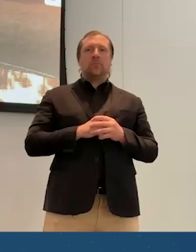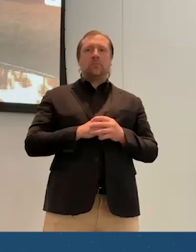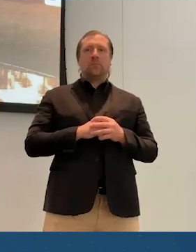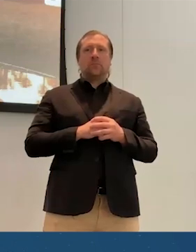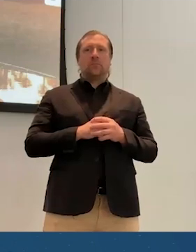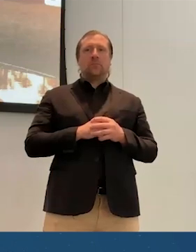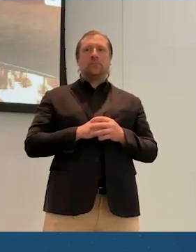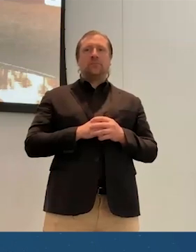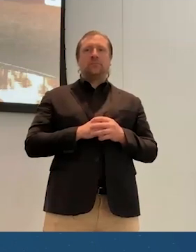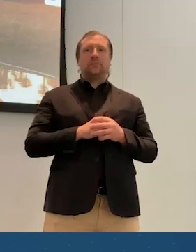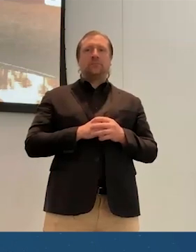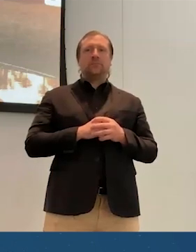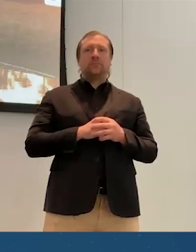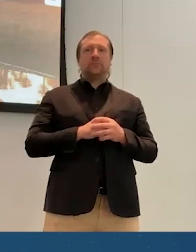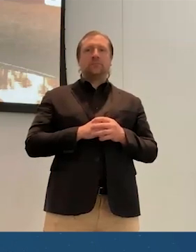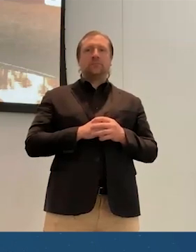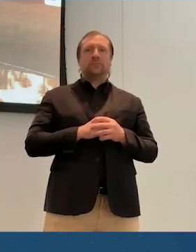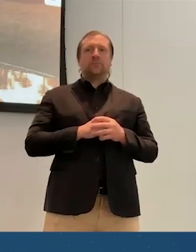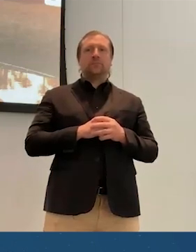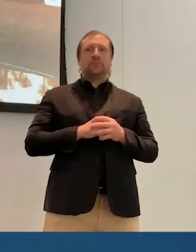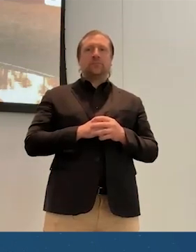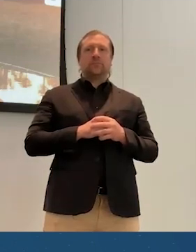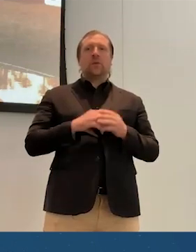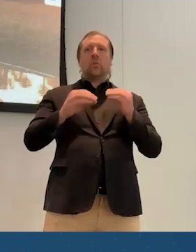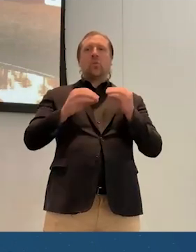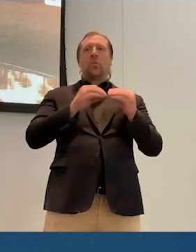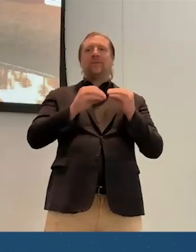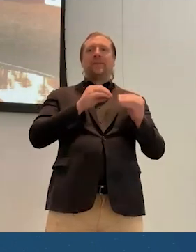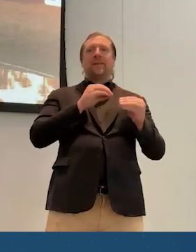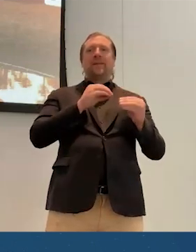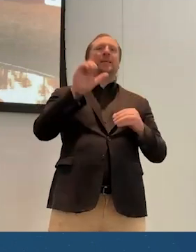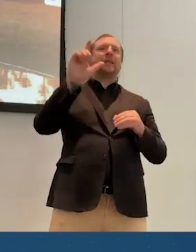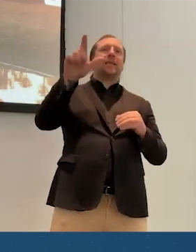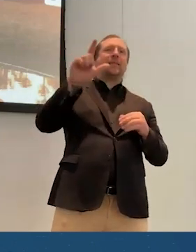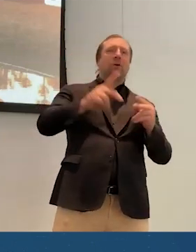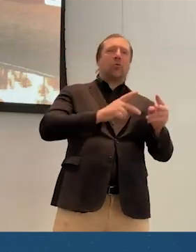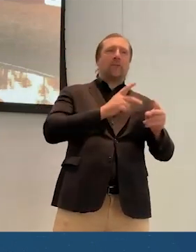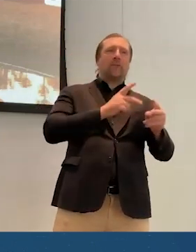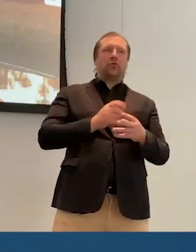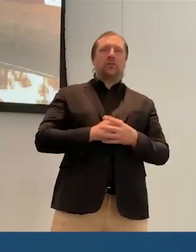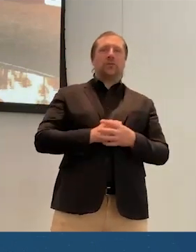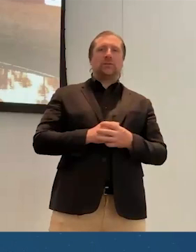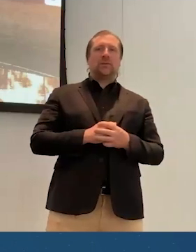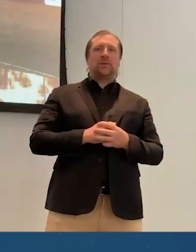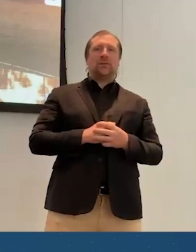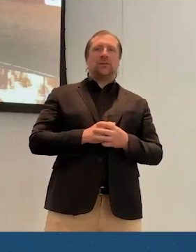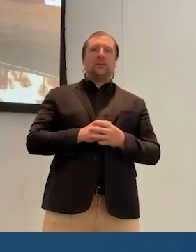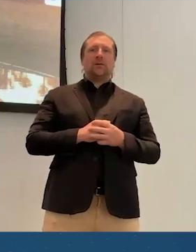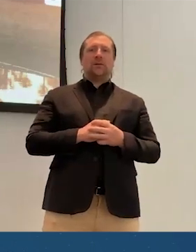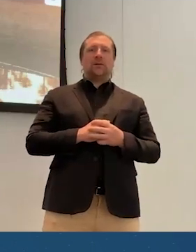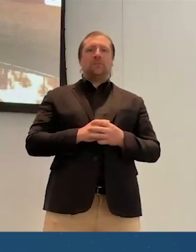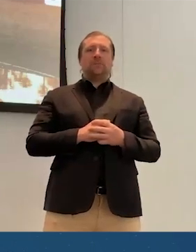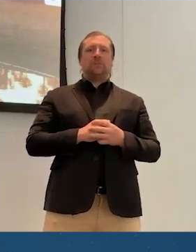or iterations as the embodiment and presence is the basis for the immersion.